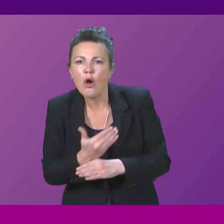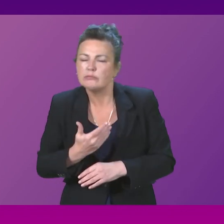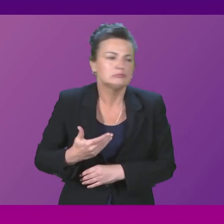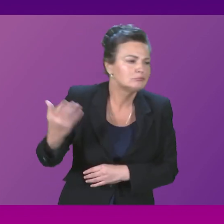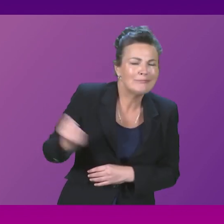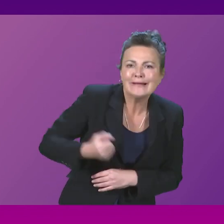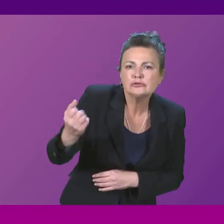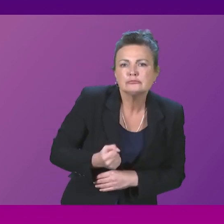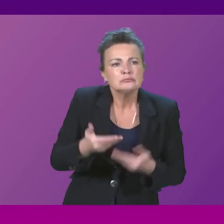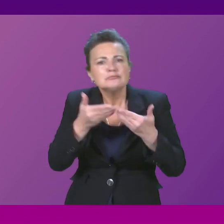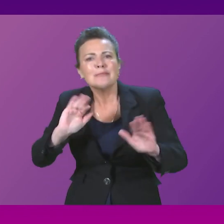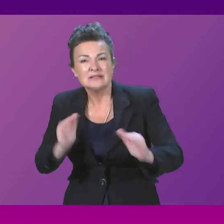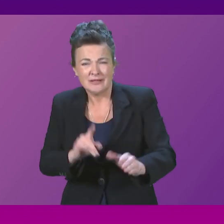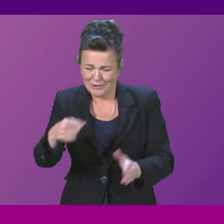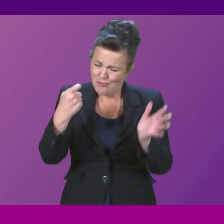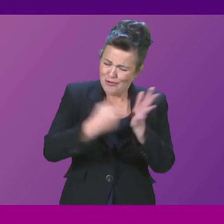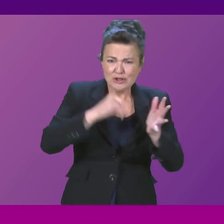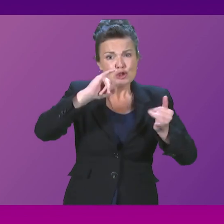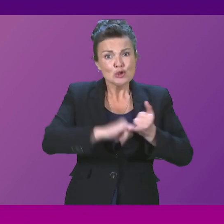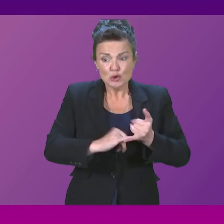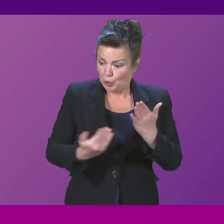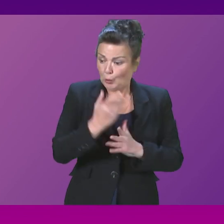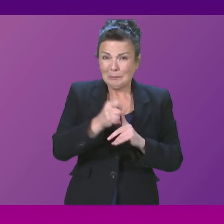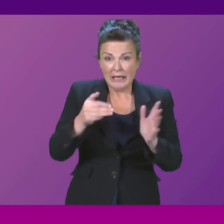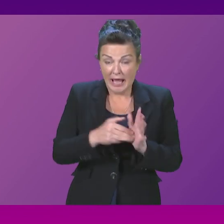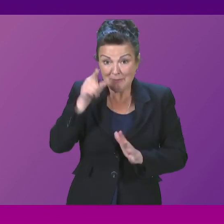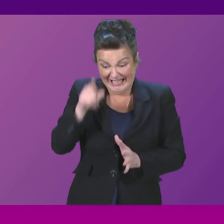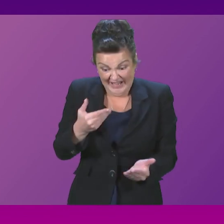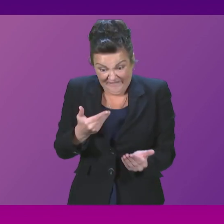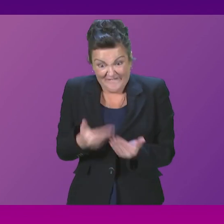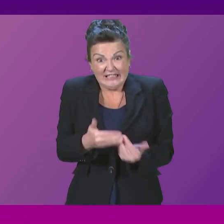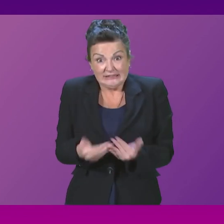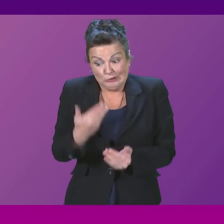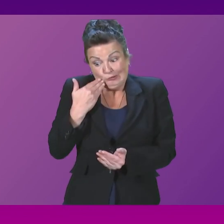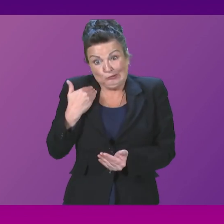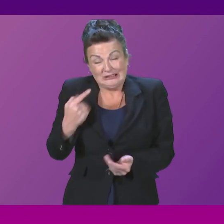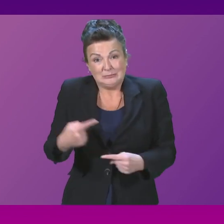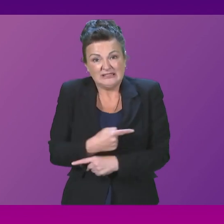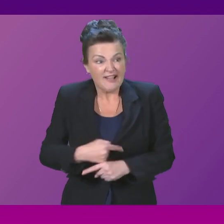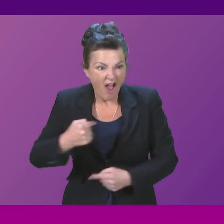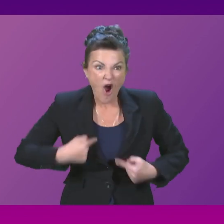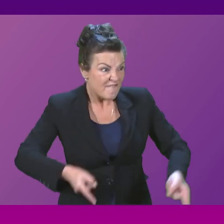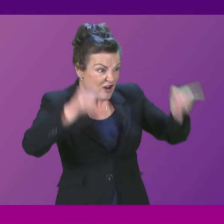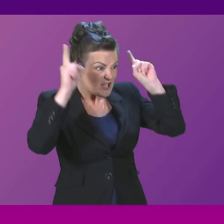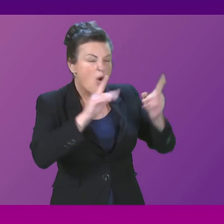Rishi Sunak is fixing recent mistakes. The First Minister would wreck our economy for good.